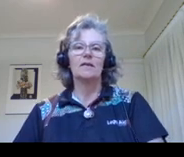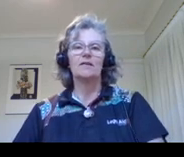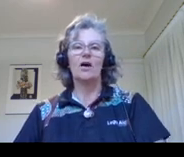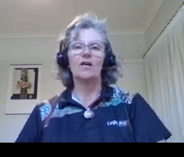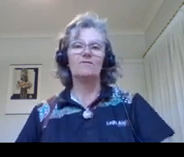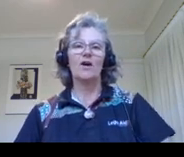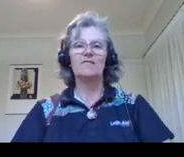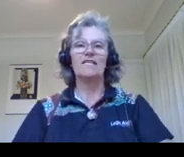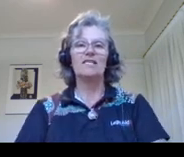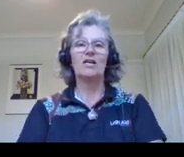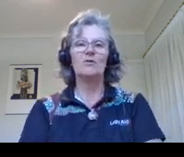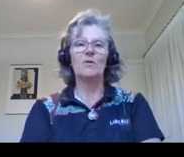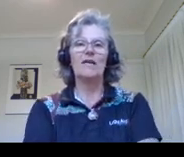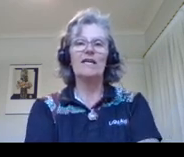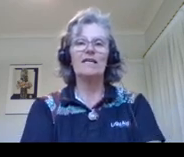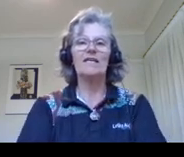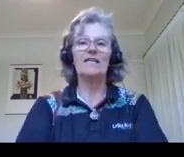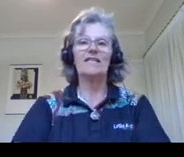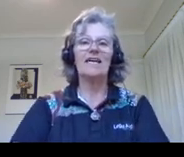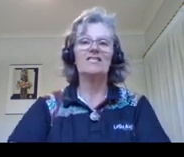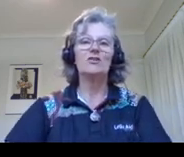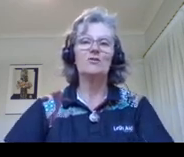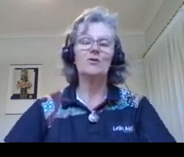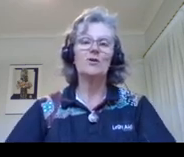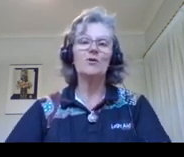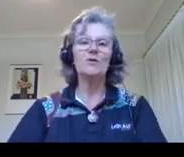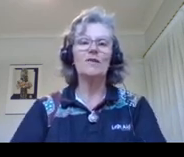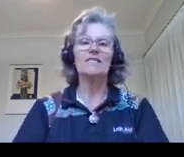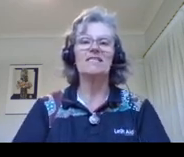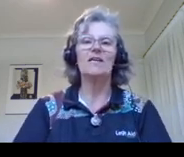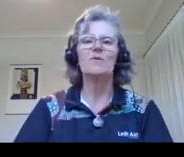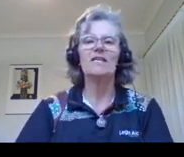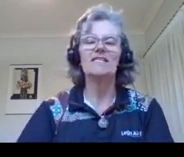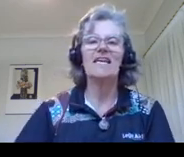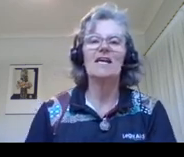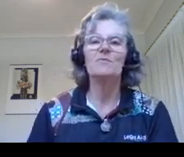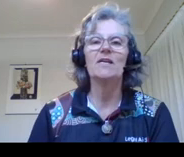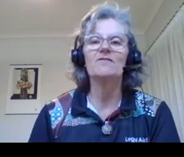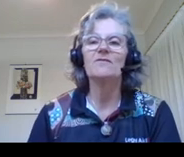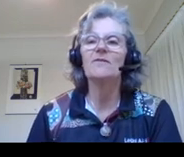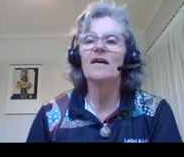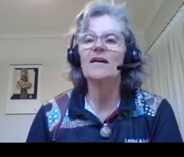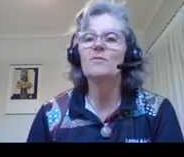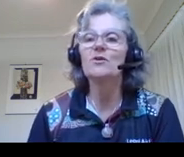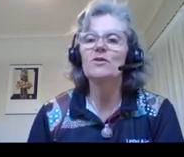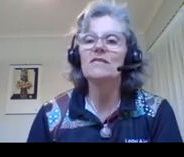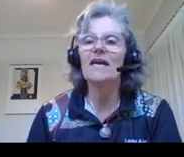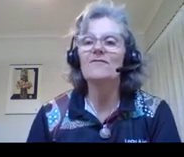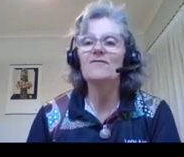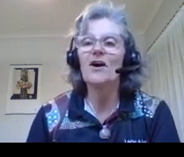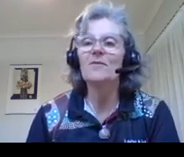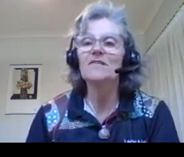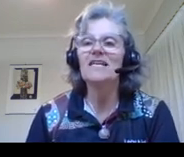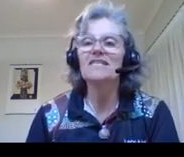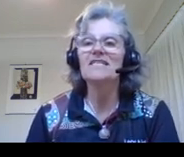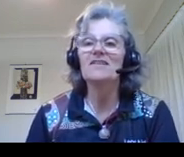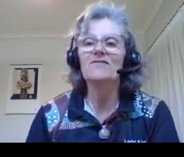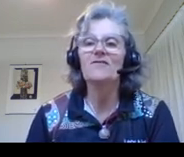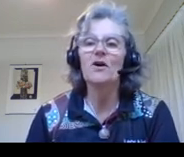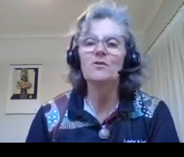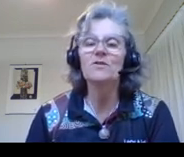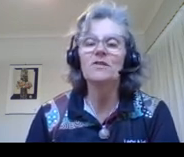95 agree that that's true that celebrities can be used and five percent said false so